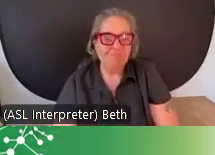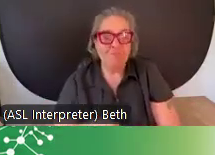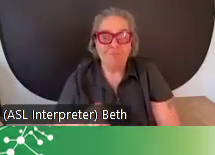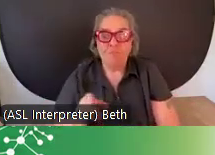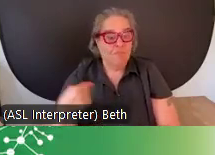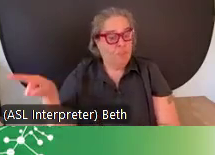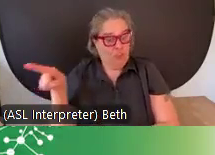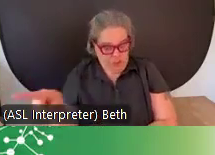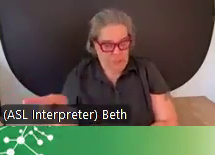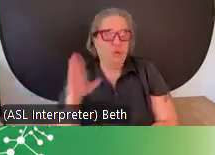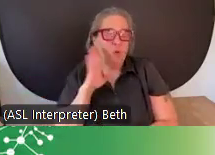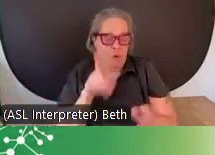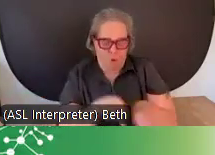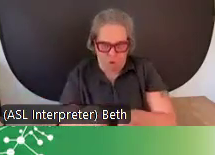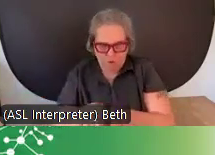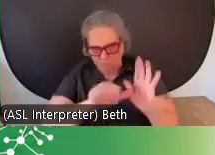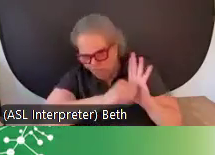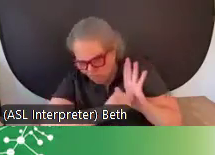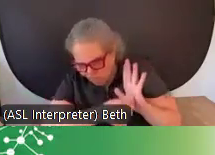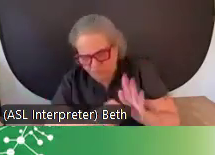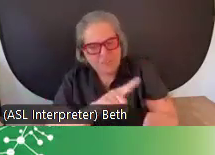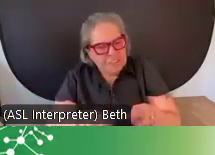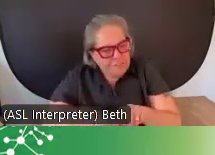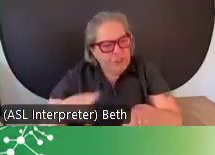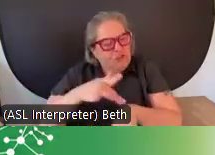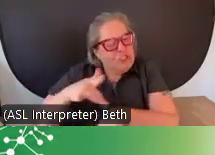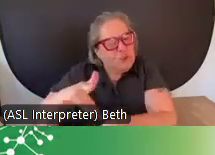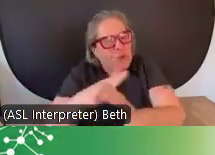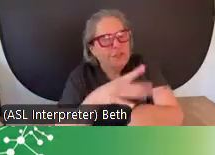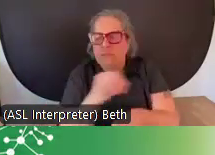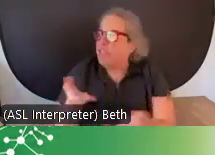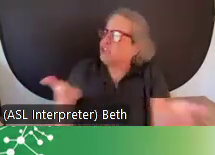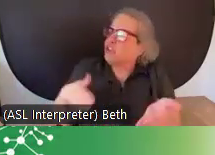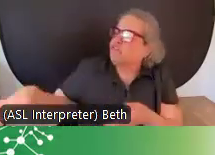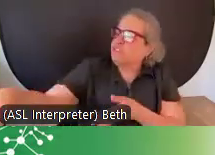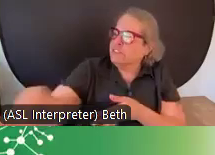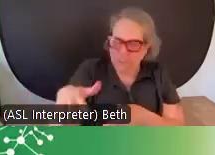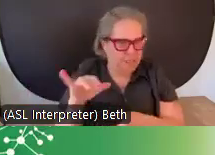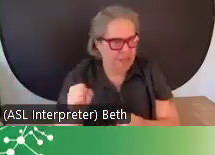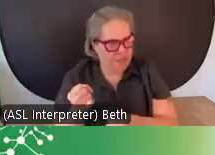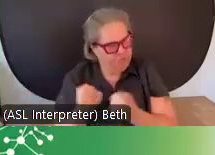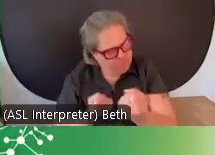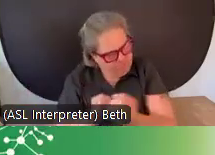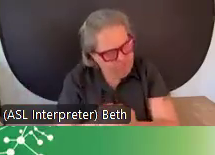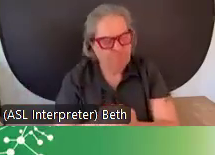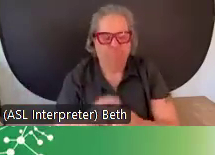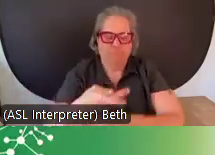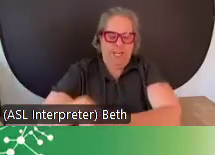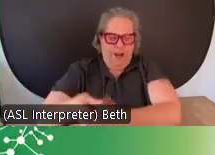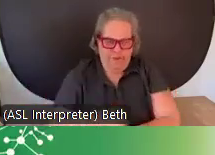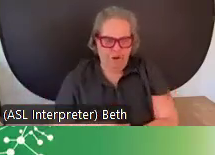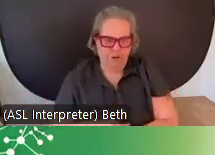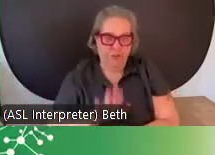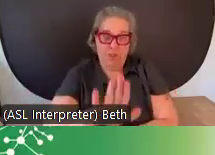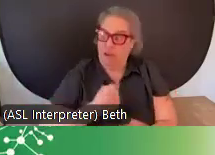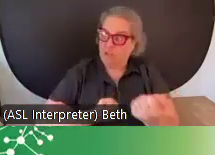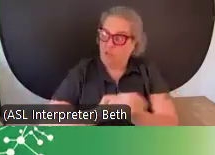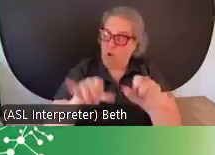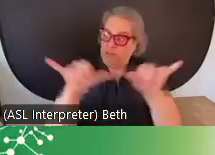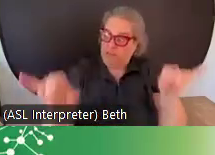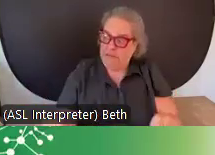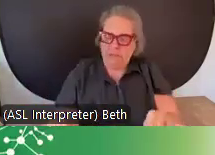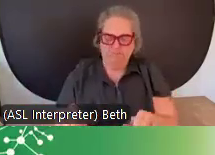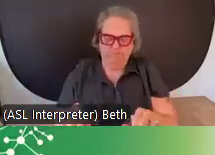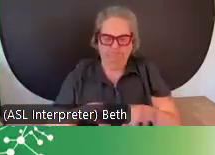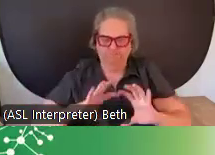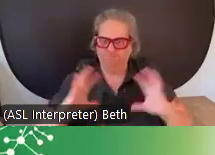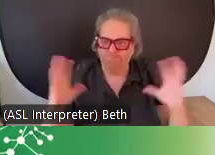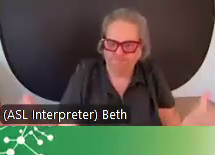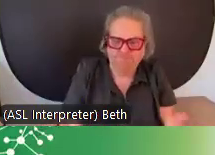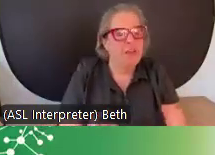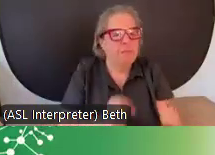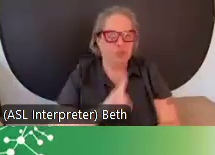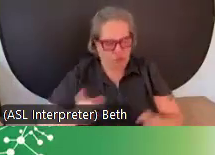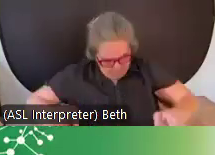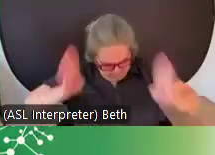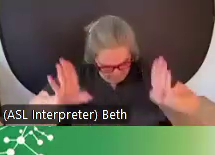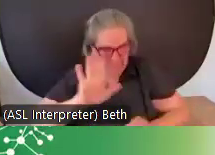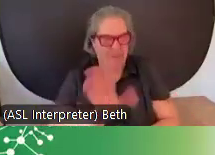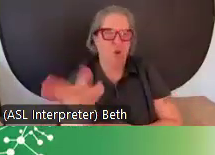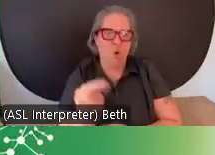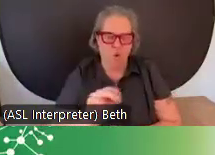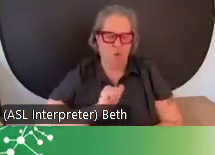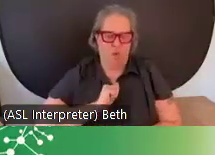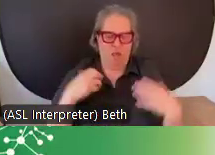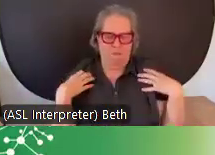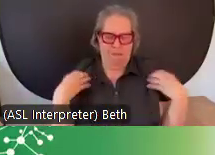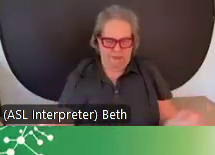She'll also highlight services and resources that can help caregivers navigate challenges, strengthen support systems and care for their own well-being.